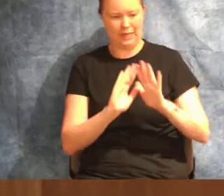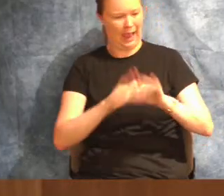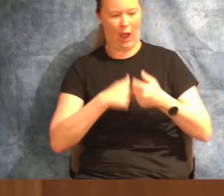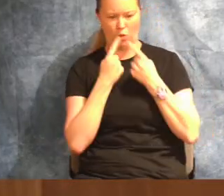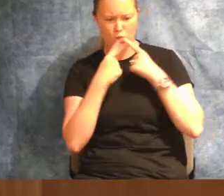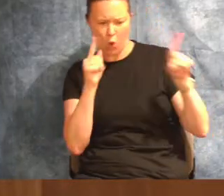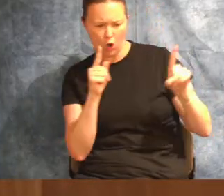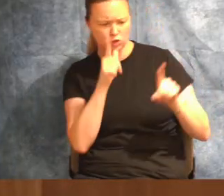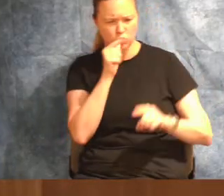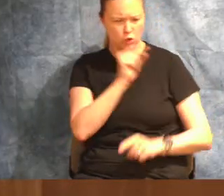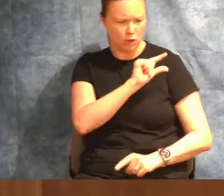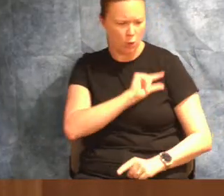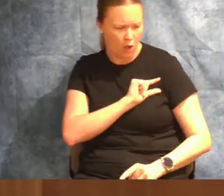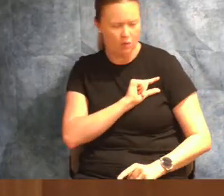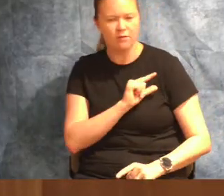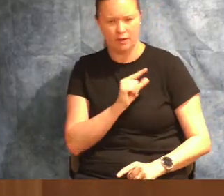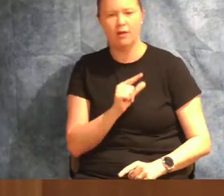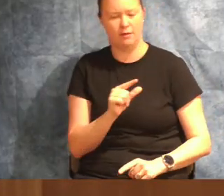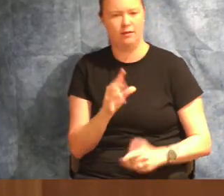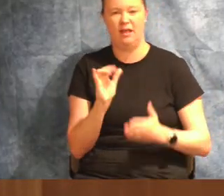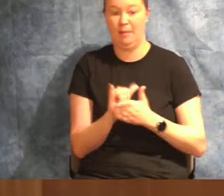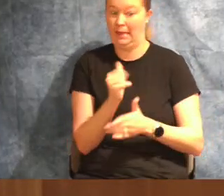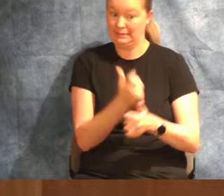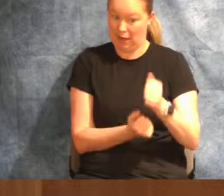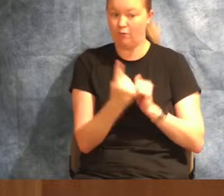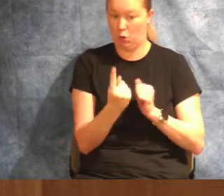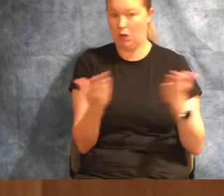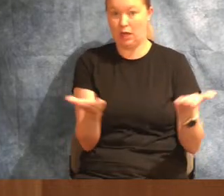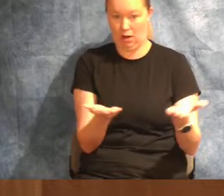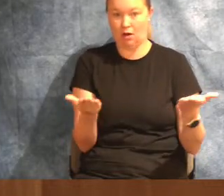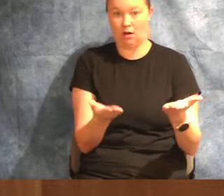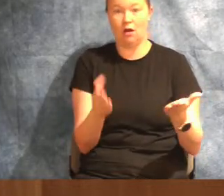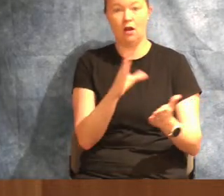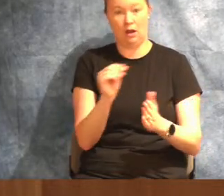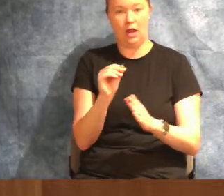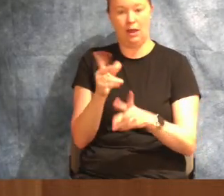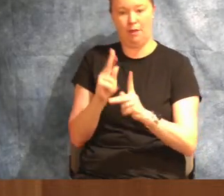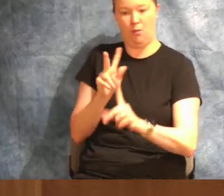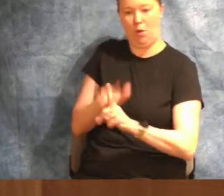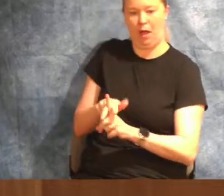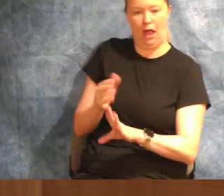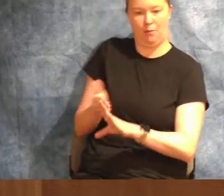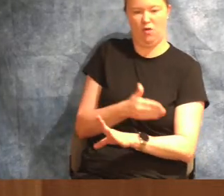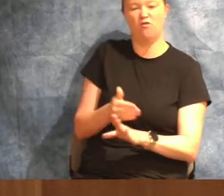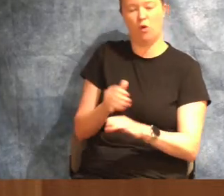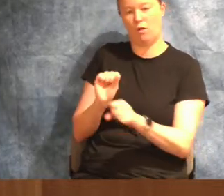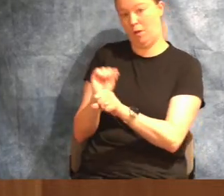who's eligible, which is every employee here and even applicants before they become employees